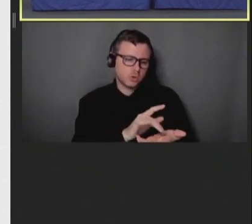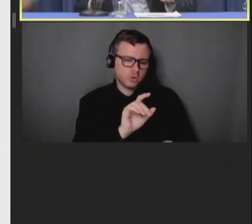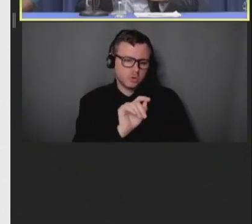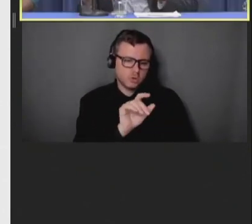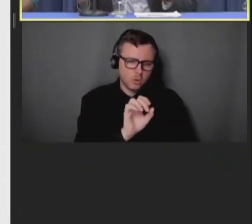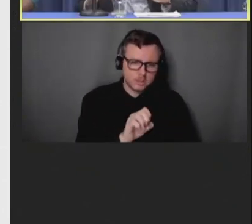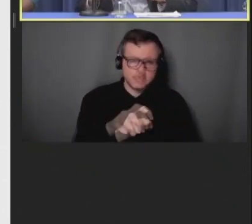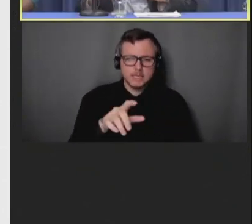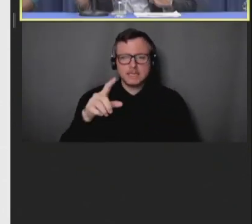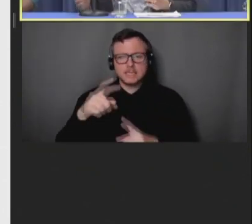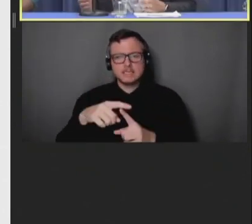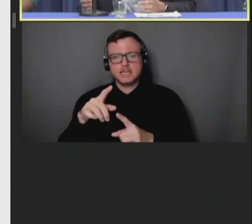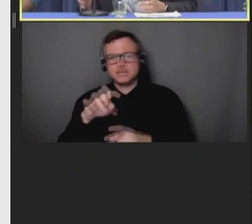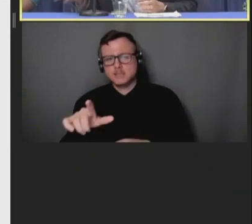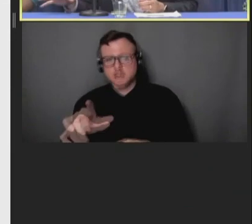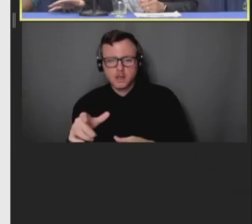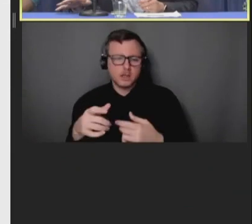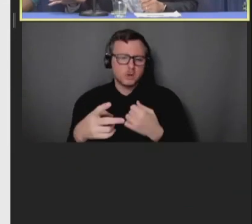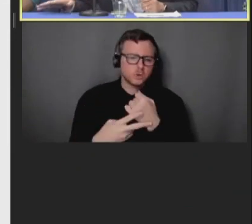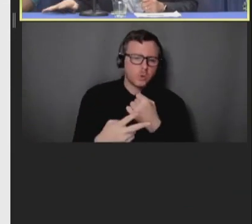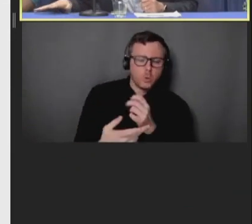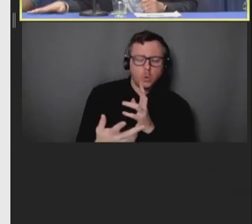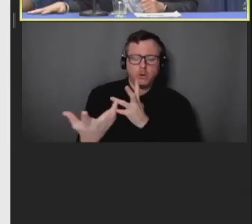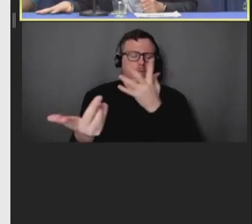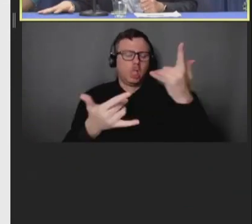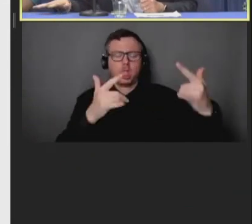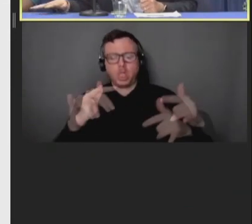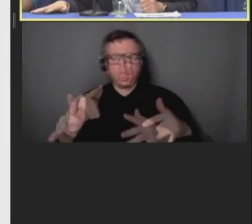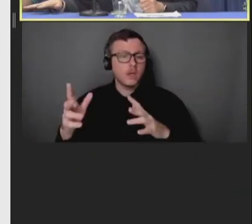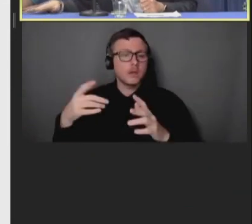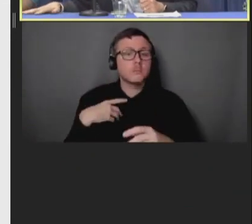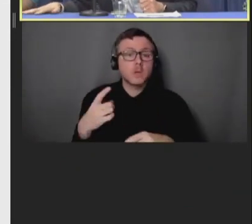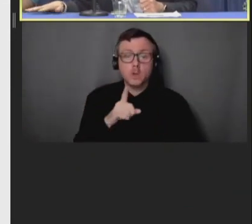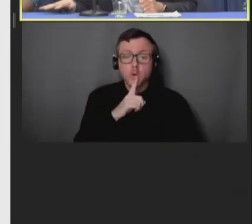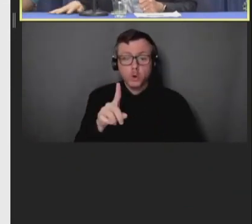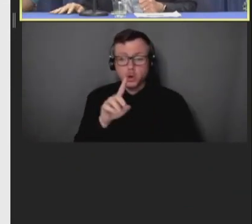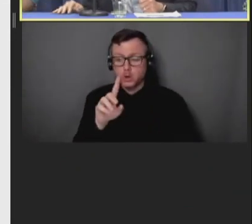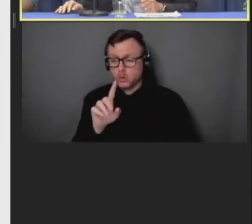you know. And then you get to like the messy real world where these things actually happen. And